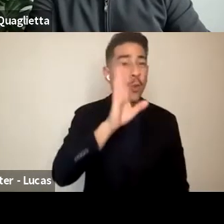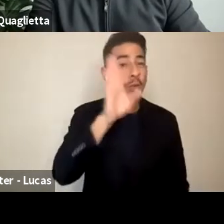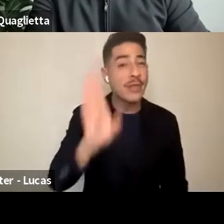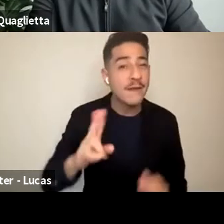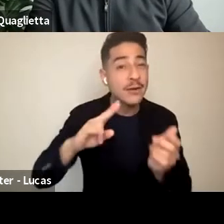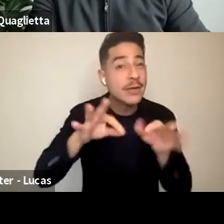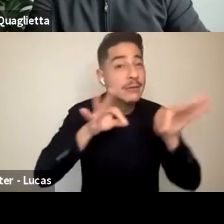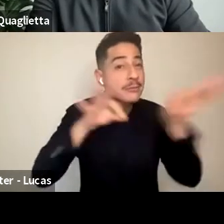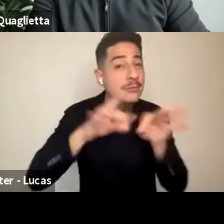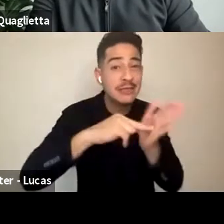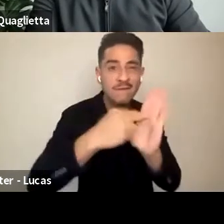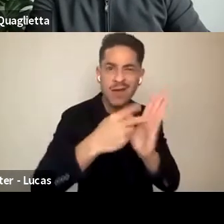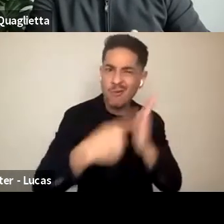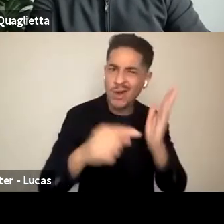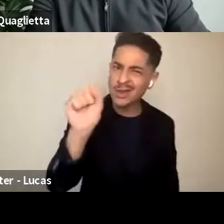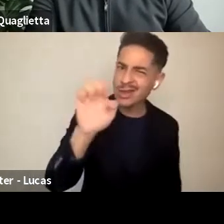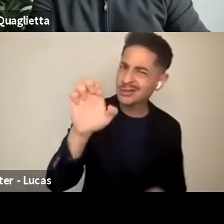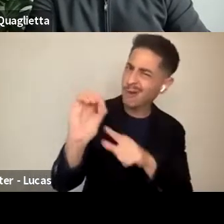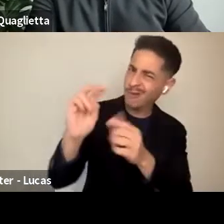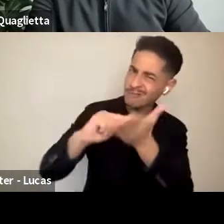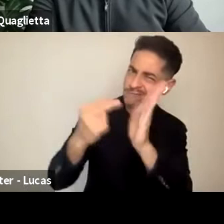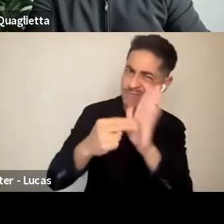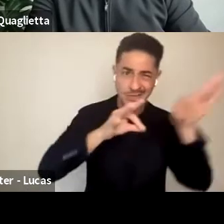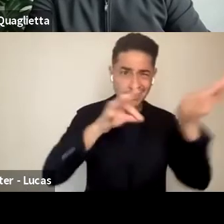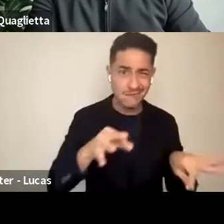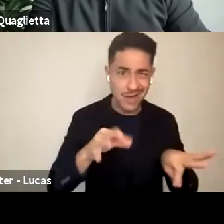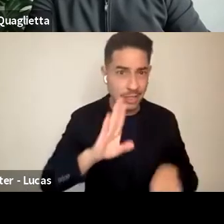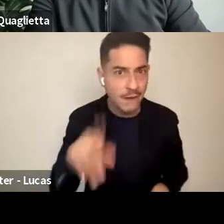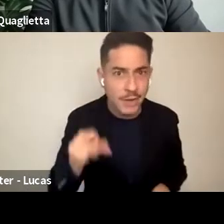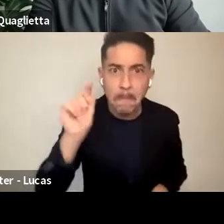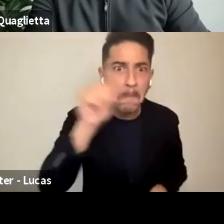So I'm going to go out on a limb here and give you my definition